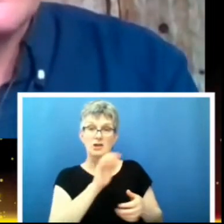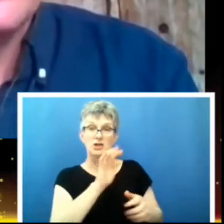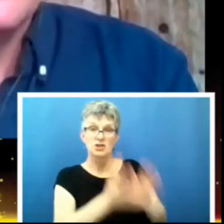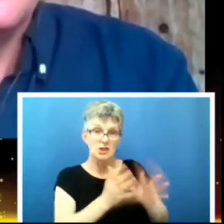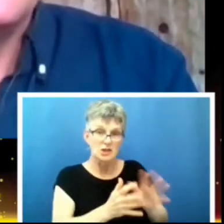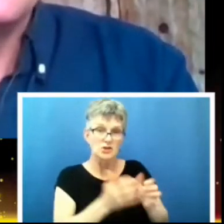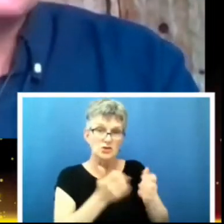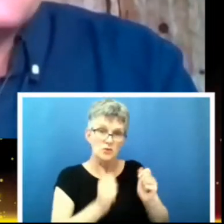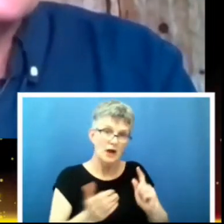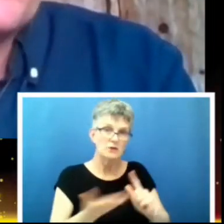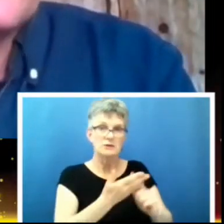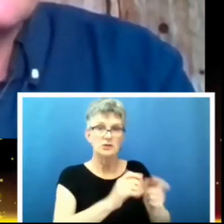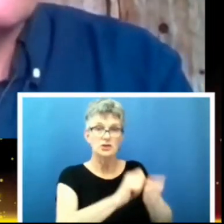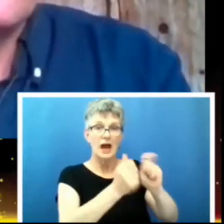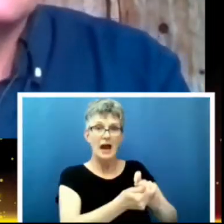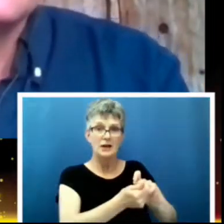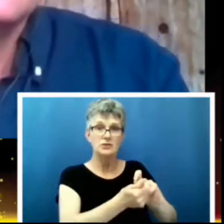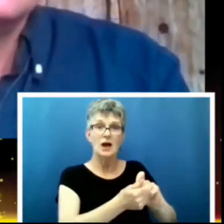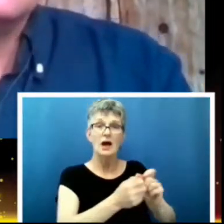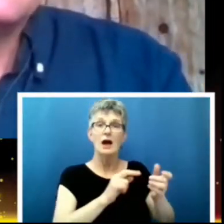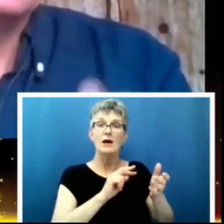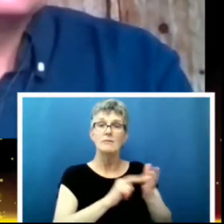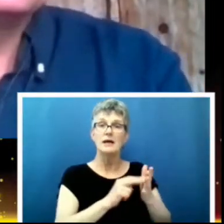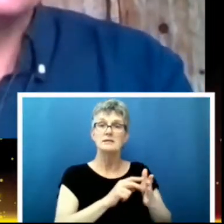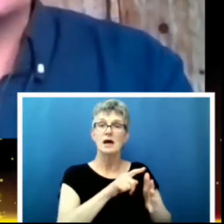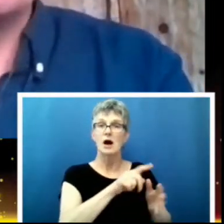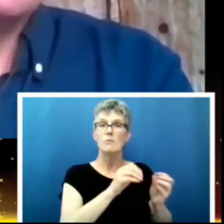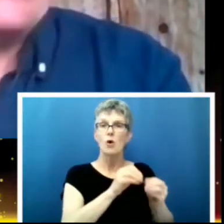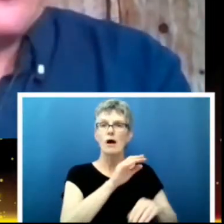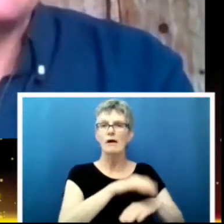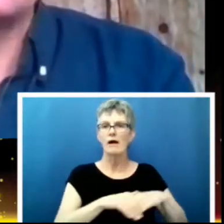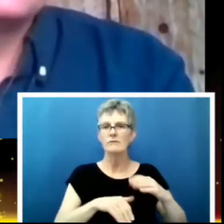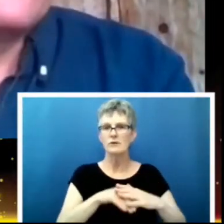And that's part of what, I think this paradox, in a way,